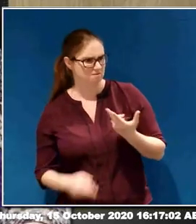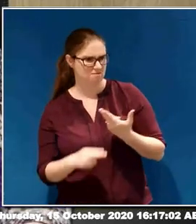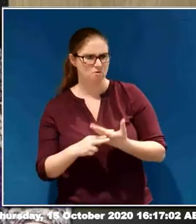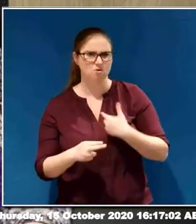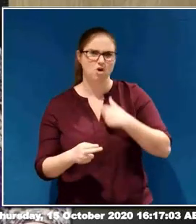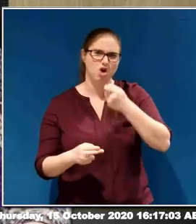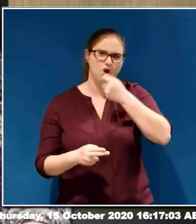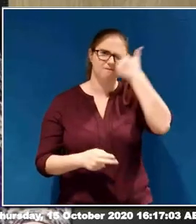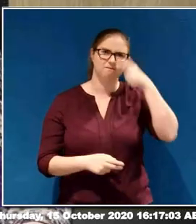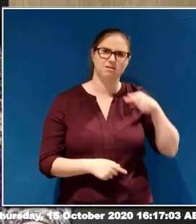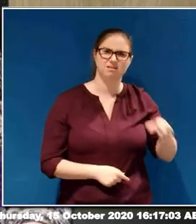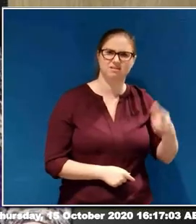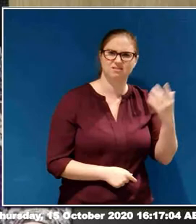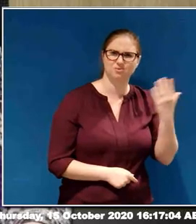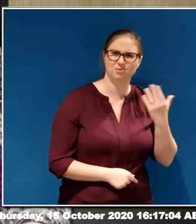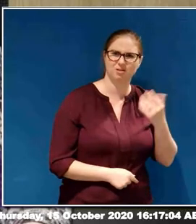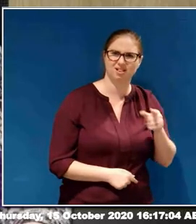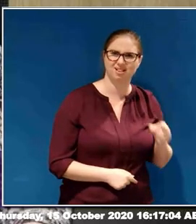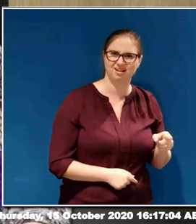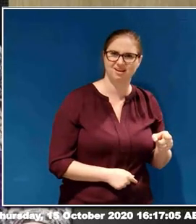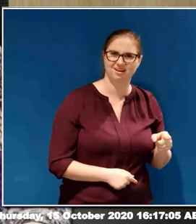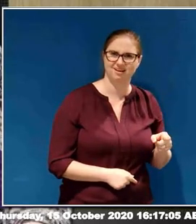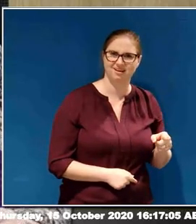And they're 100 per cent right.